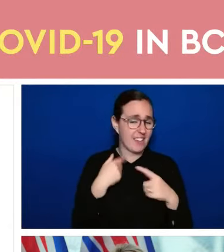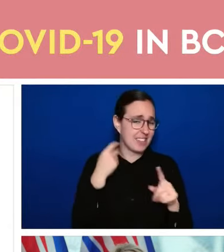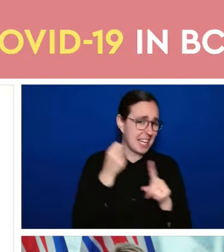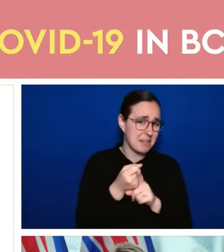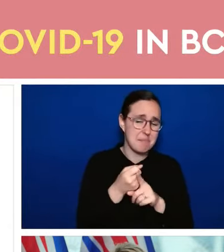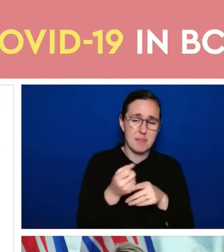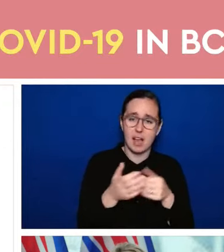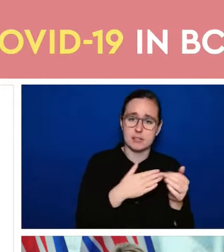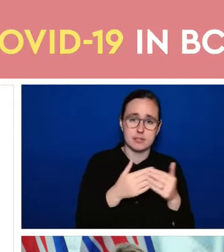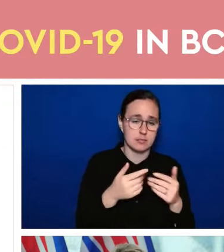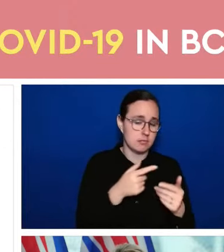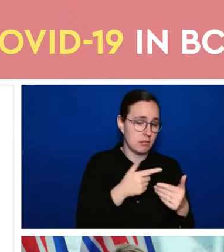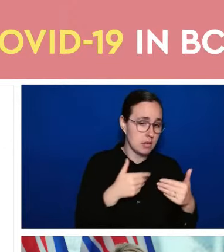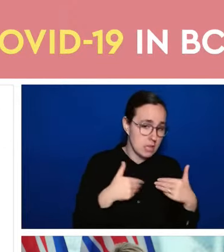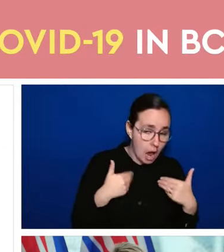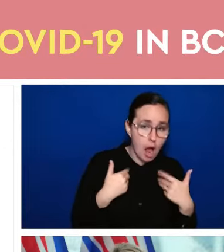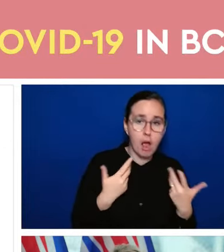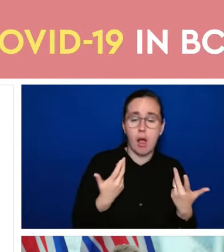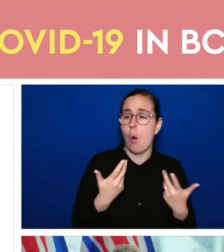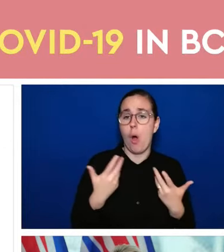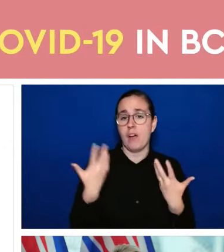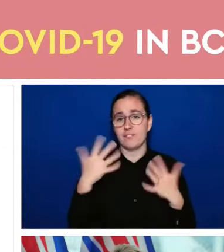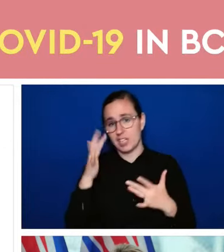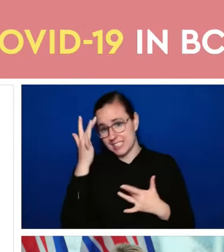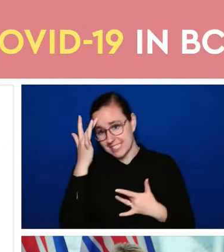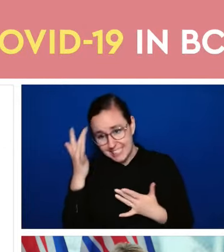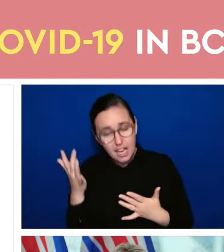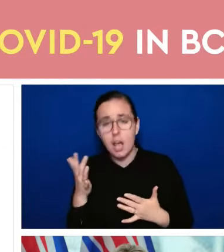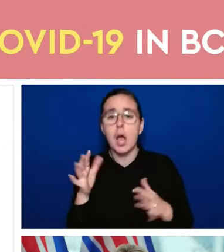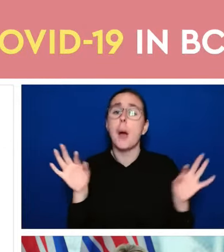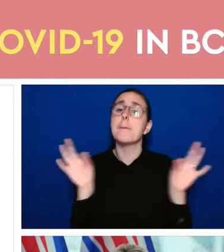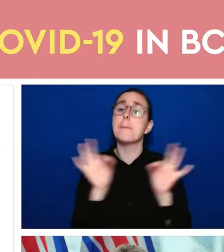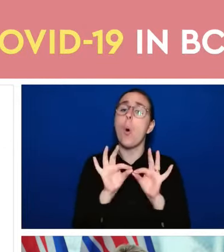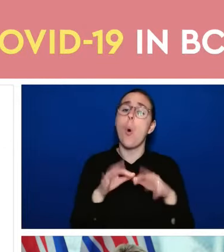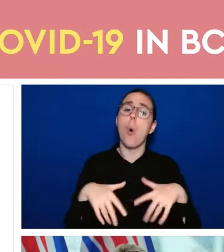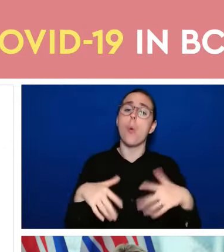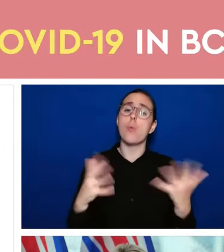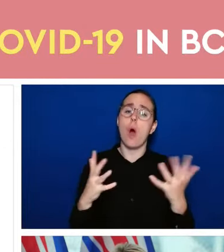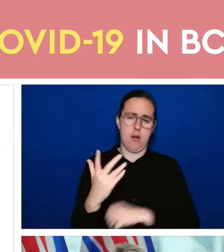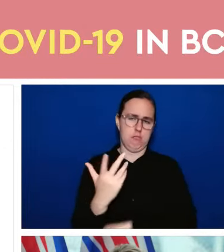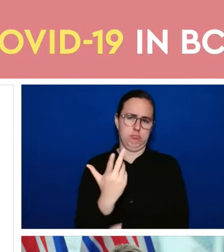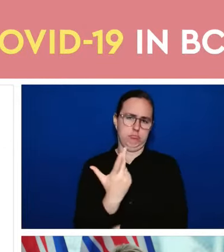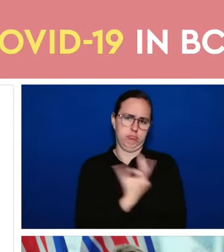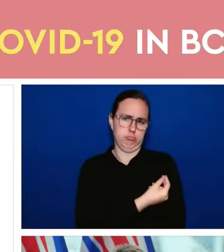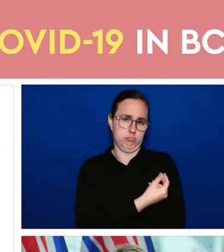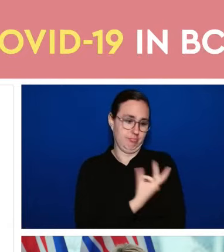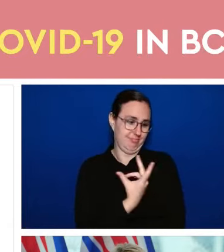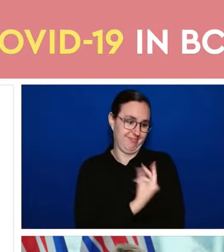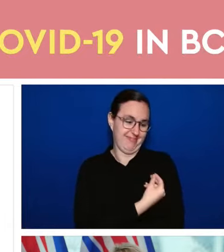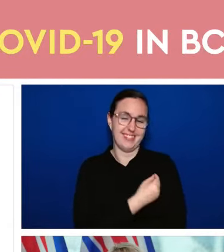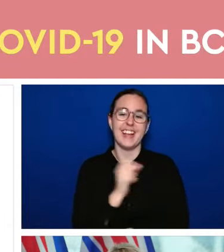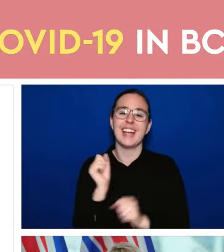Because it can help prevent your your chances of reinfection. And we see that with all my crime